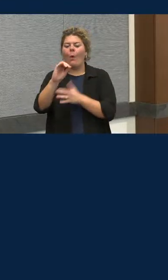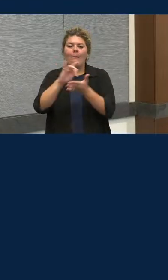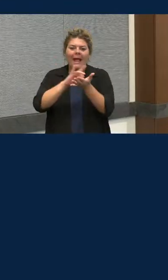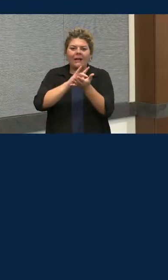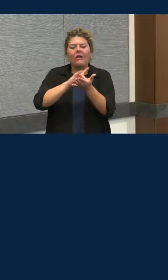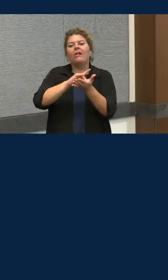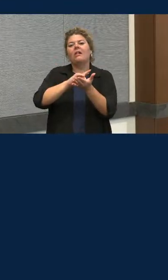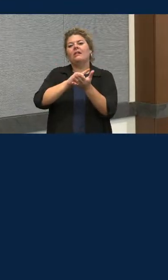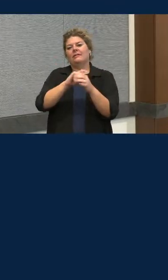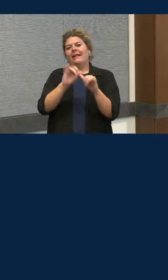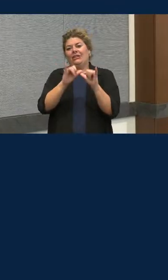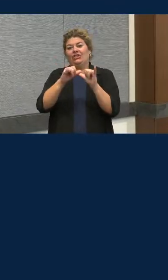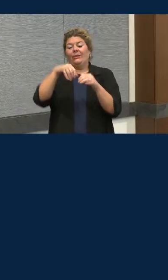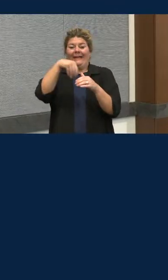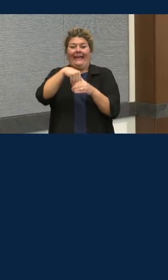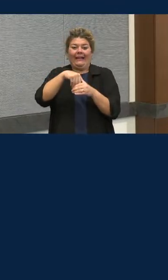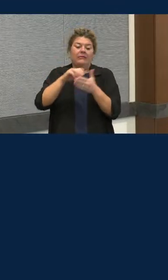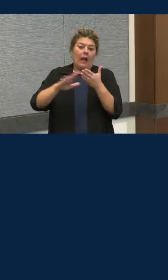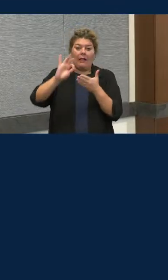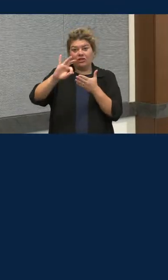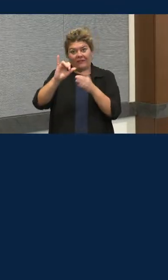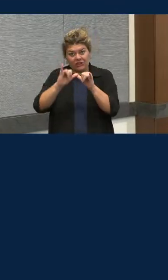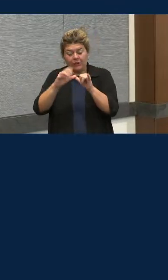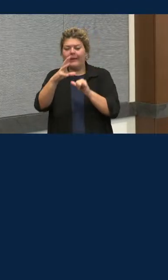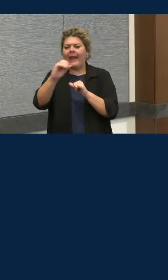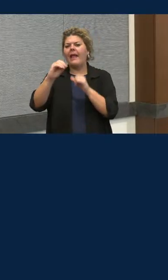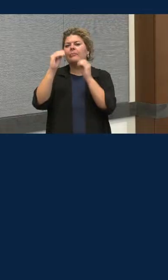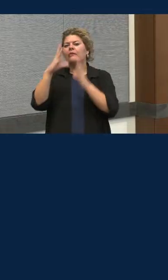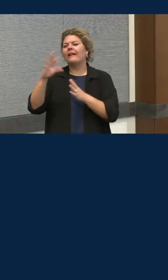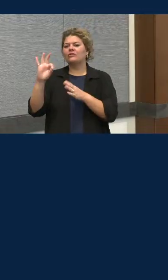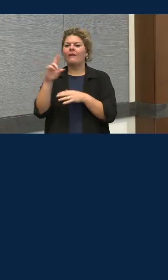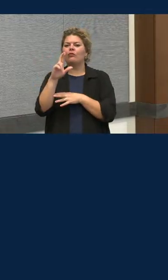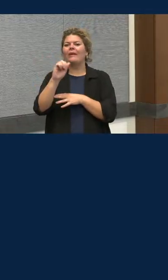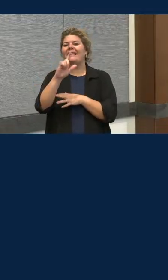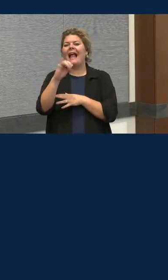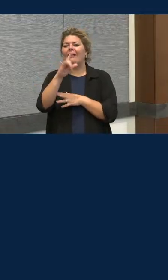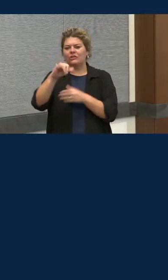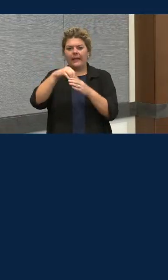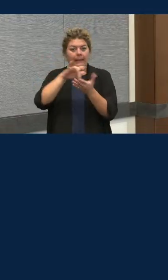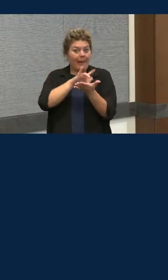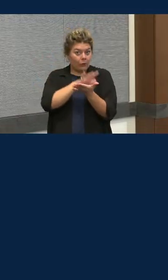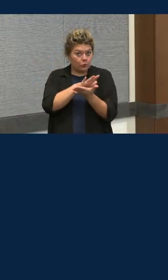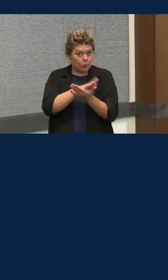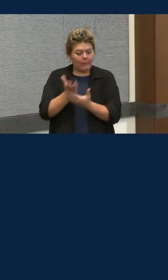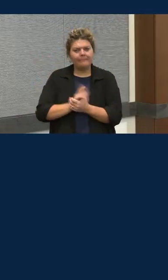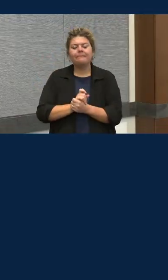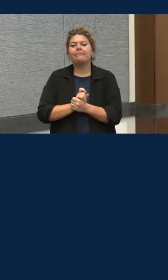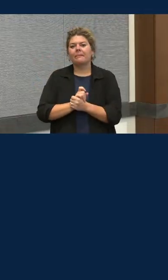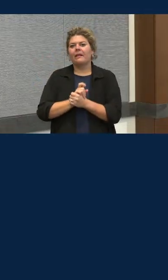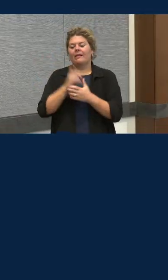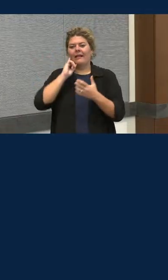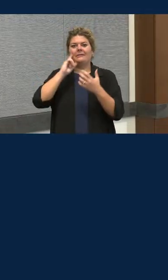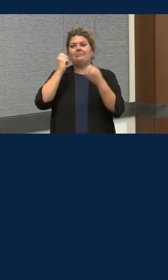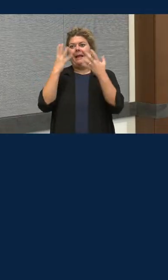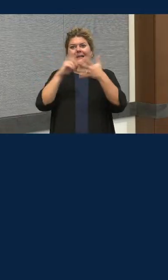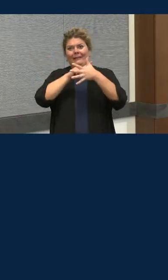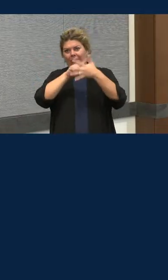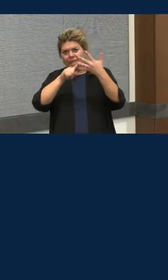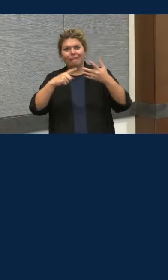as Professor of Radiology in the Medical School.